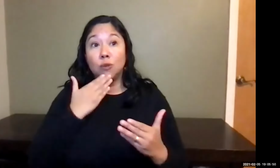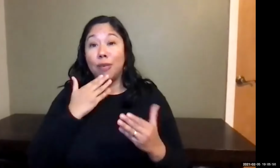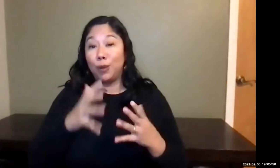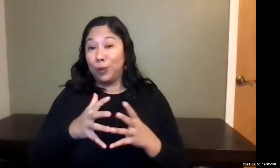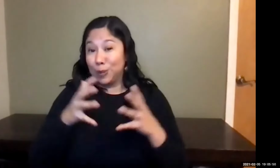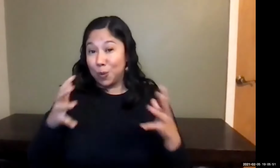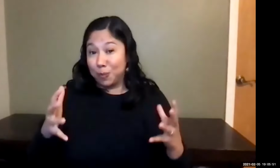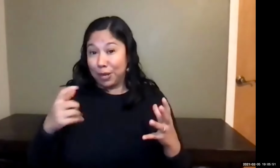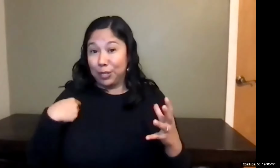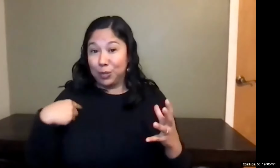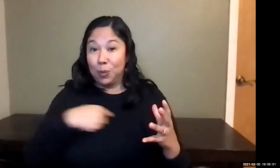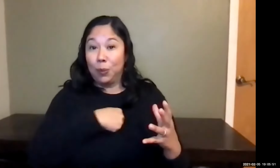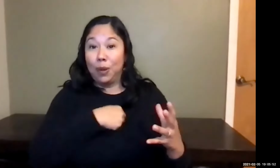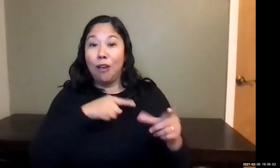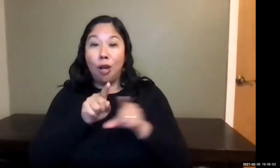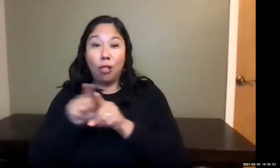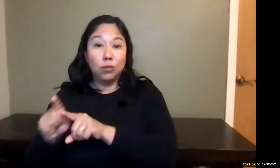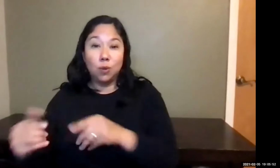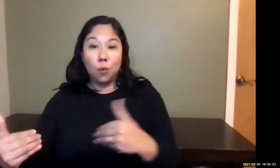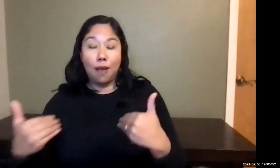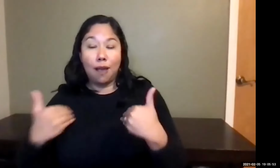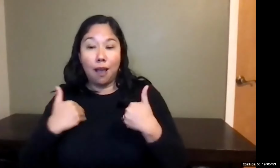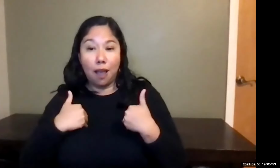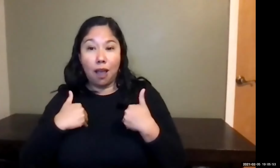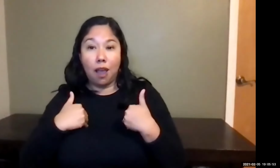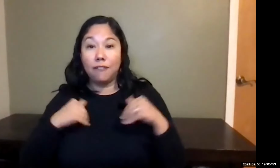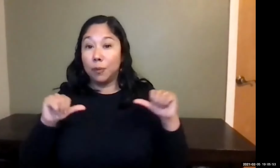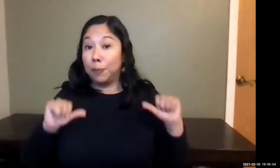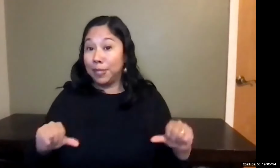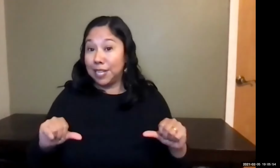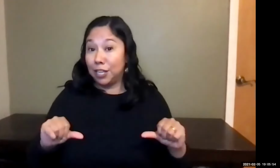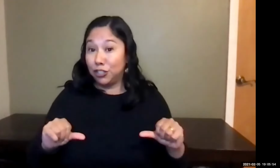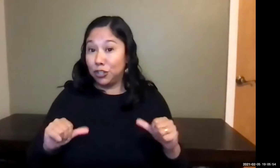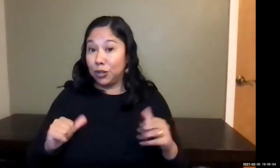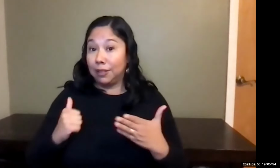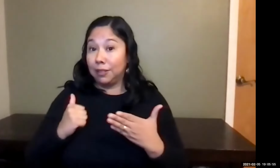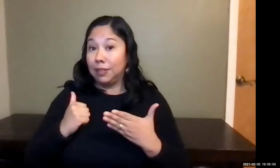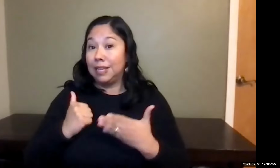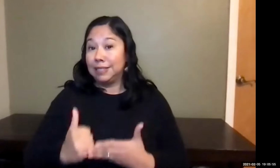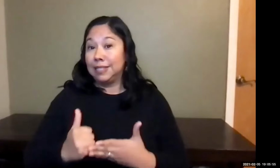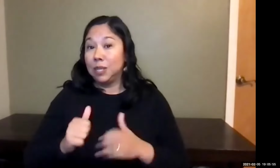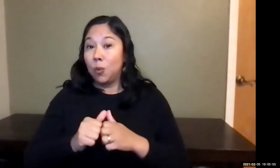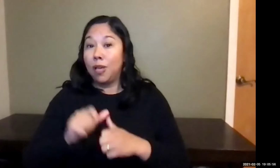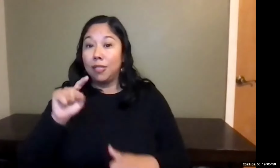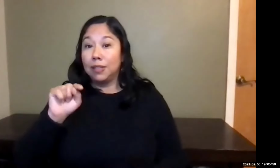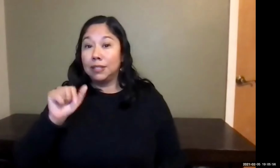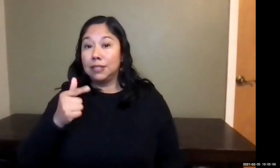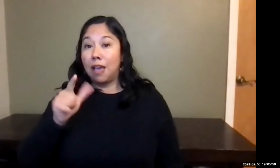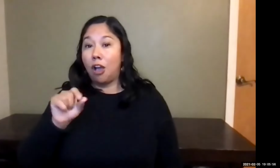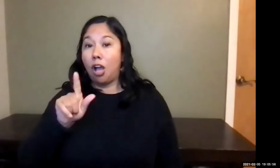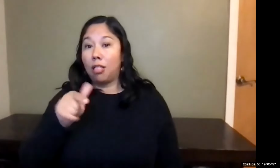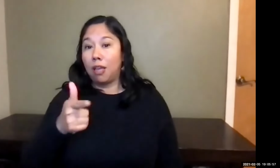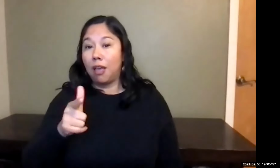We also have potential assistance in Tagalog with our Community Health Worker, Janette.